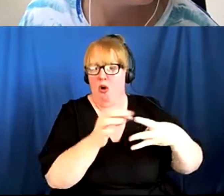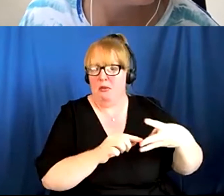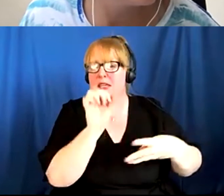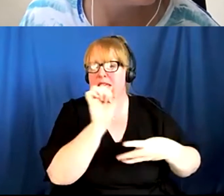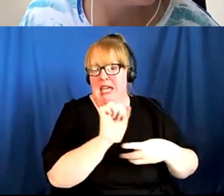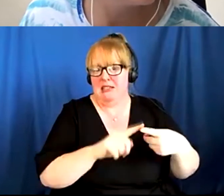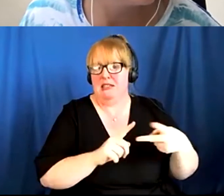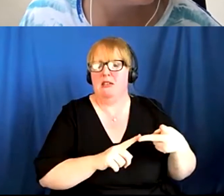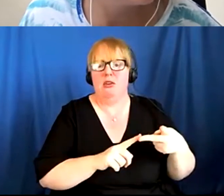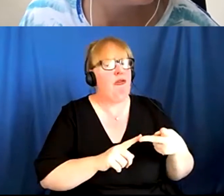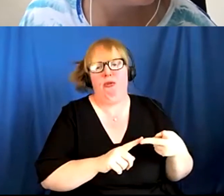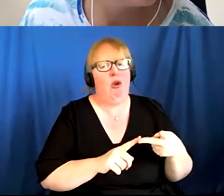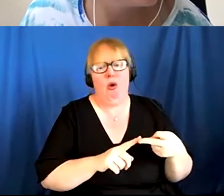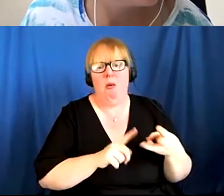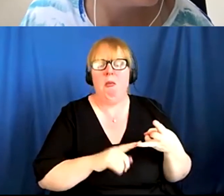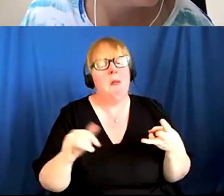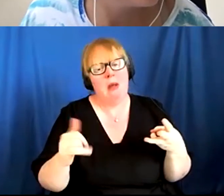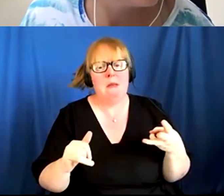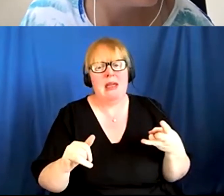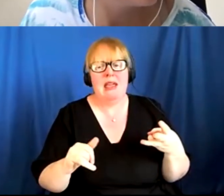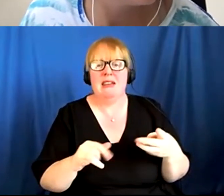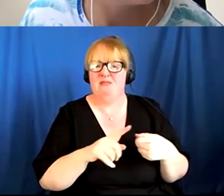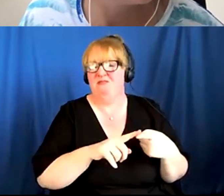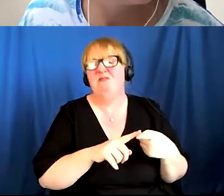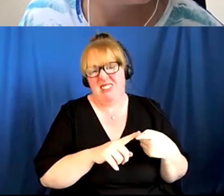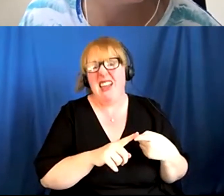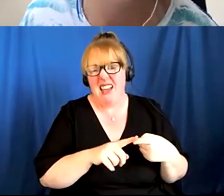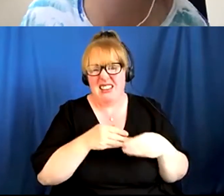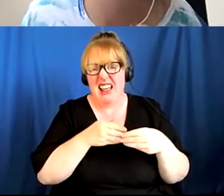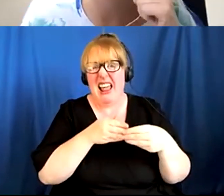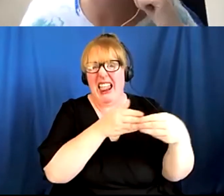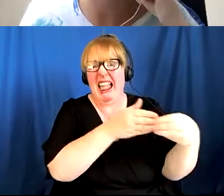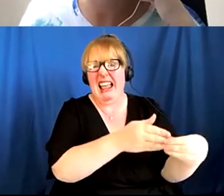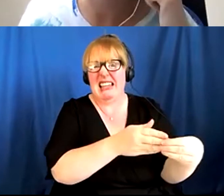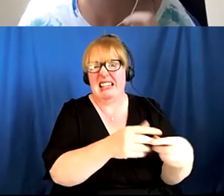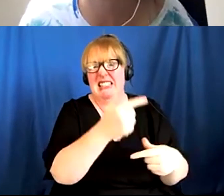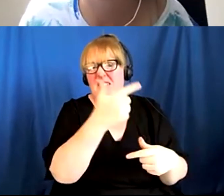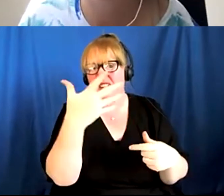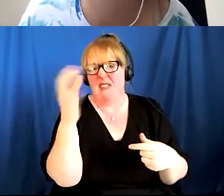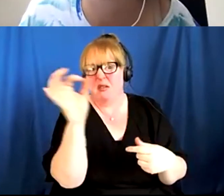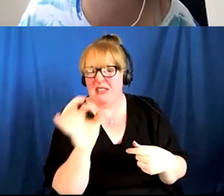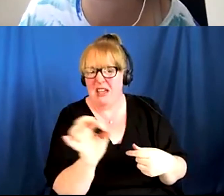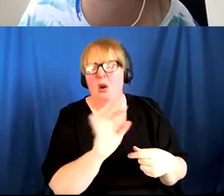I would say that “yes”, is leading quite a large it's 75%, no 76% actually